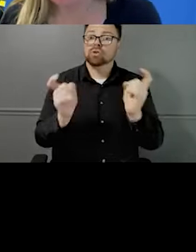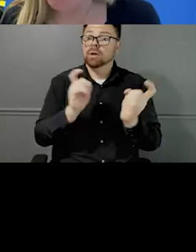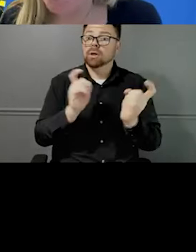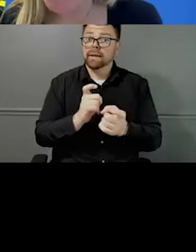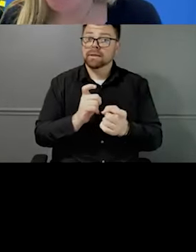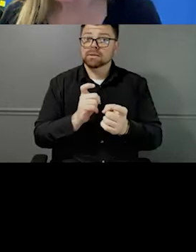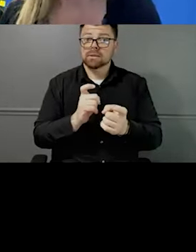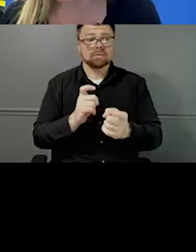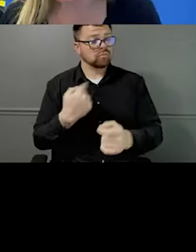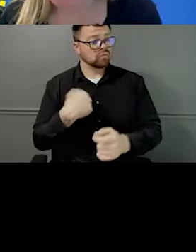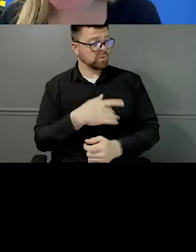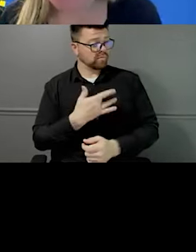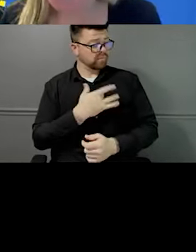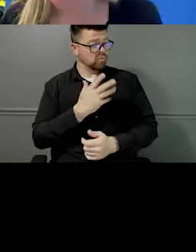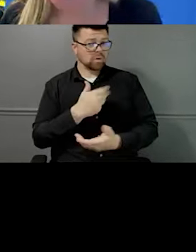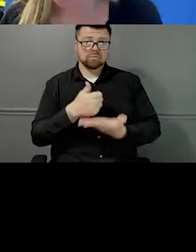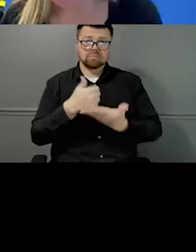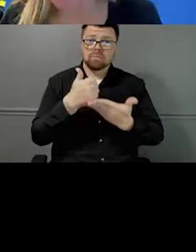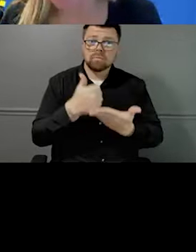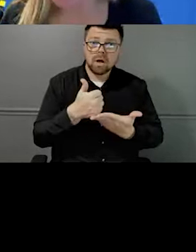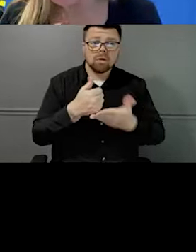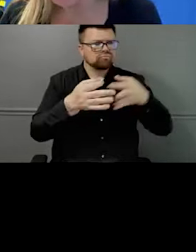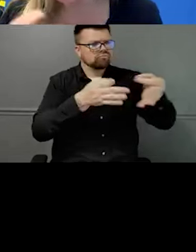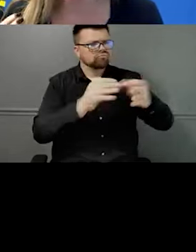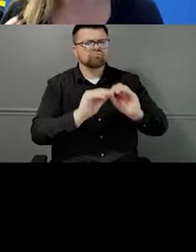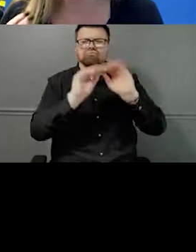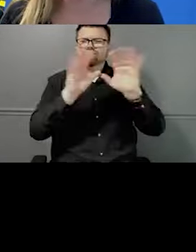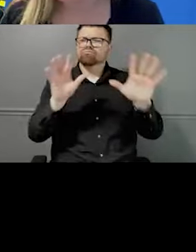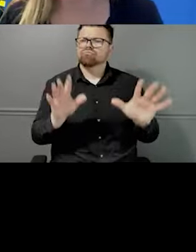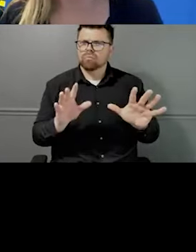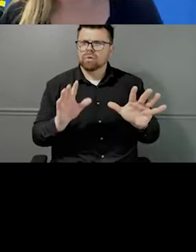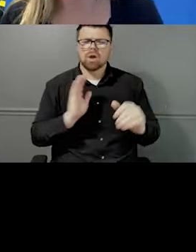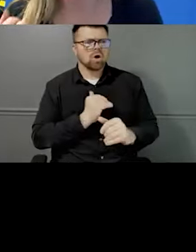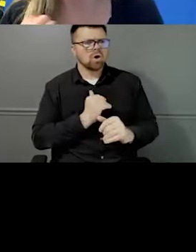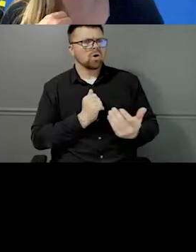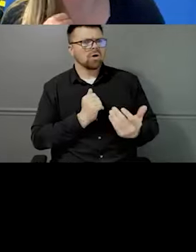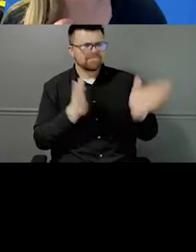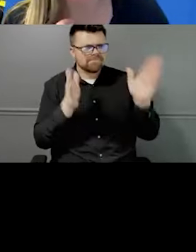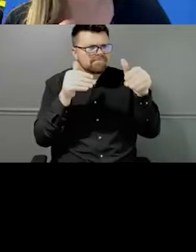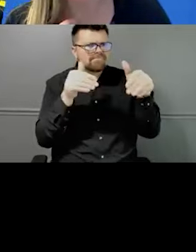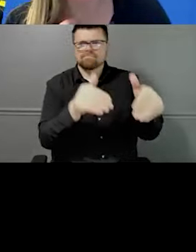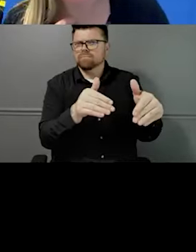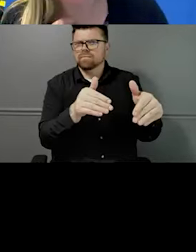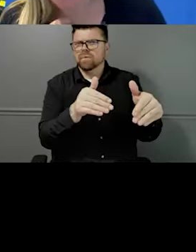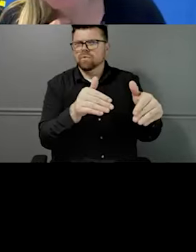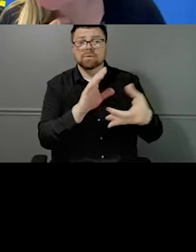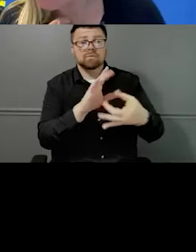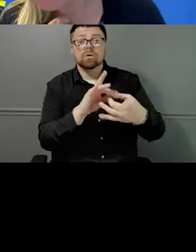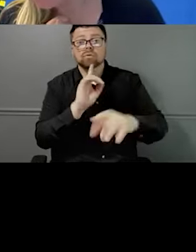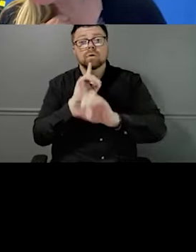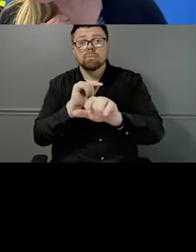helpful in explaining what our interest area is in terms of reportable items.